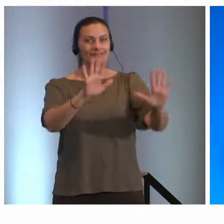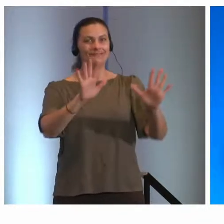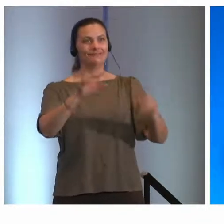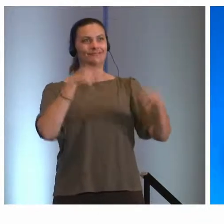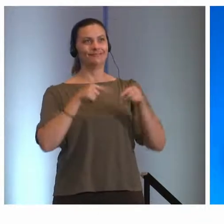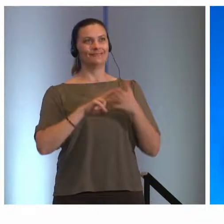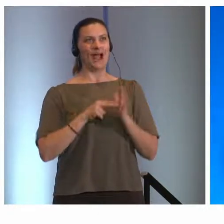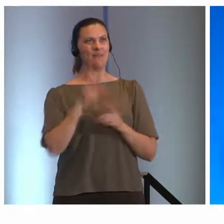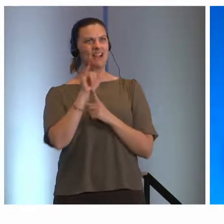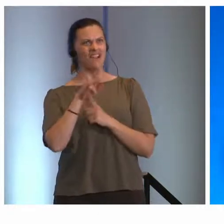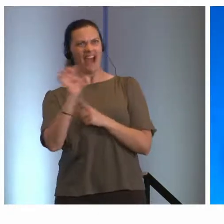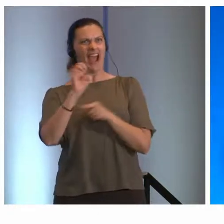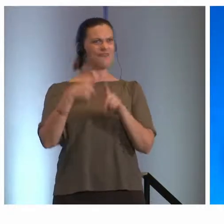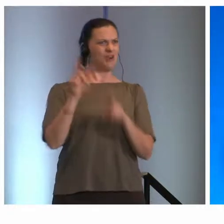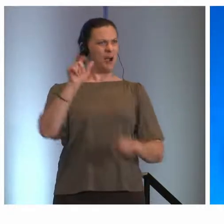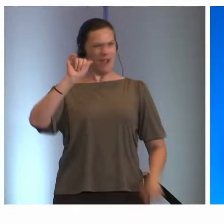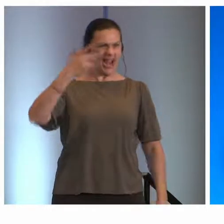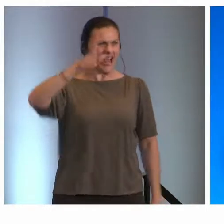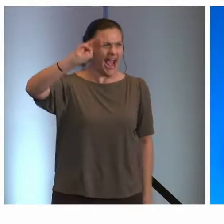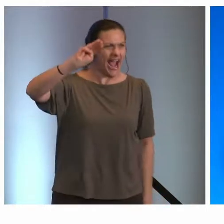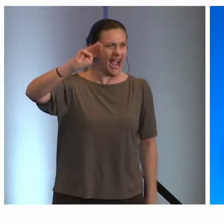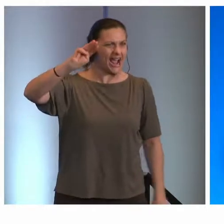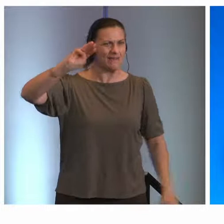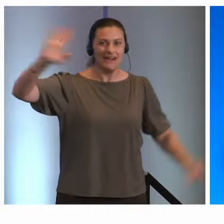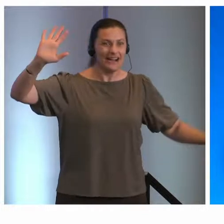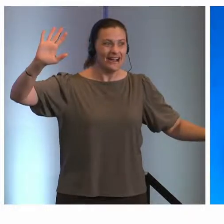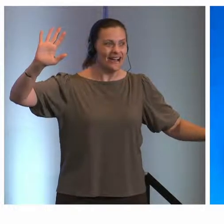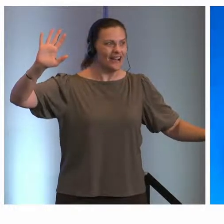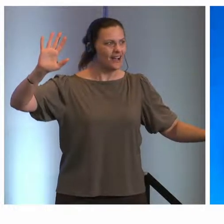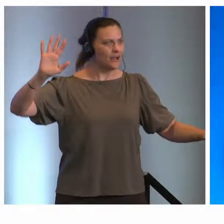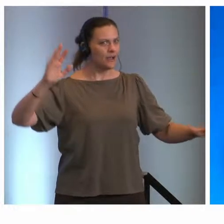Tari: Are we live, right? Live from New York -- no, live